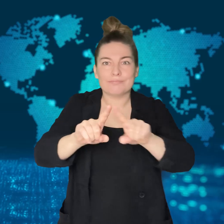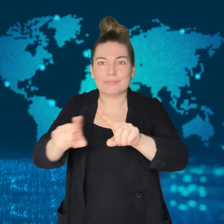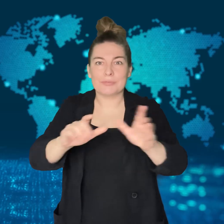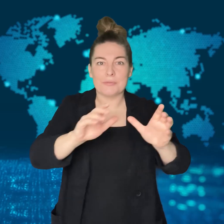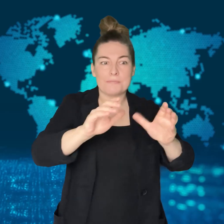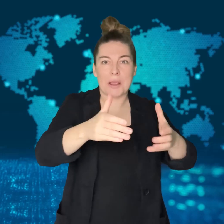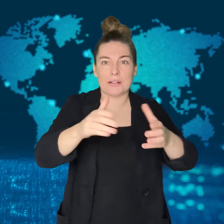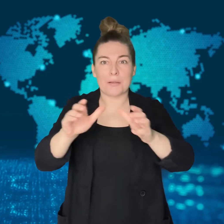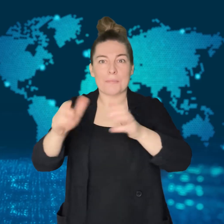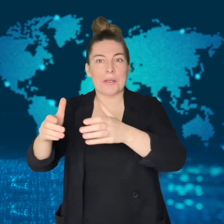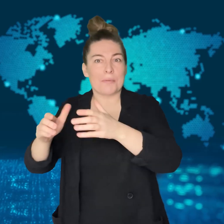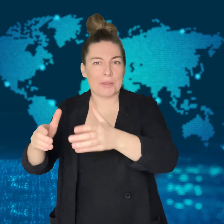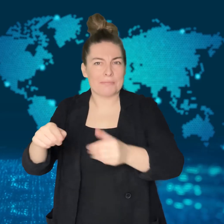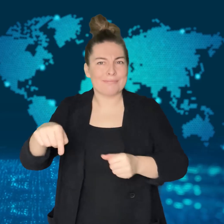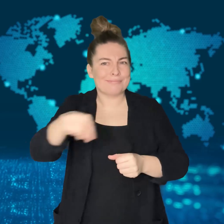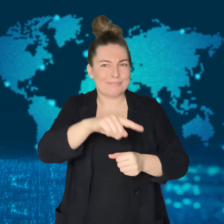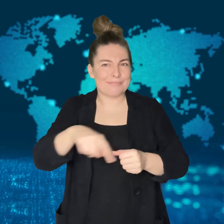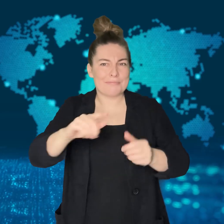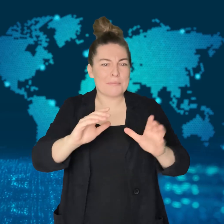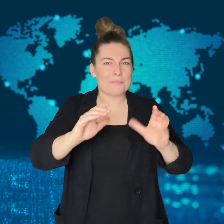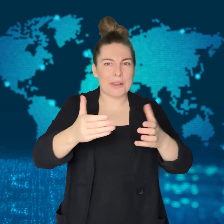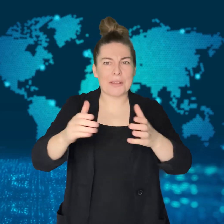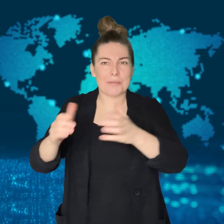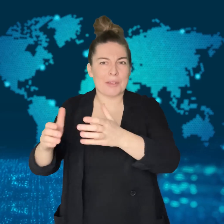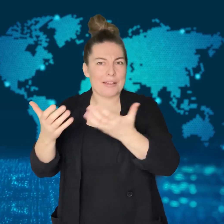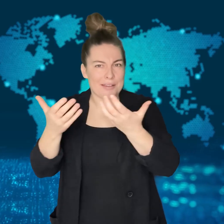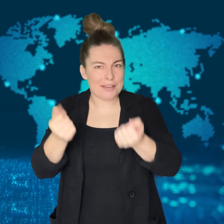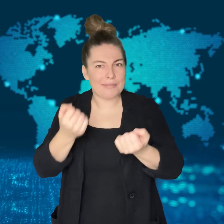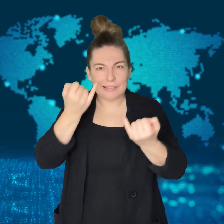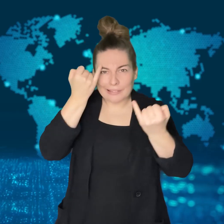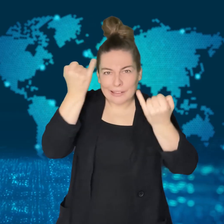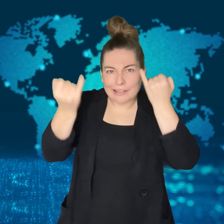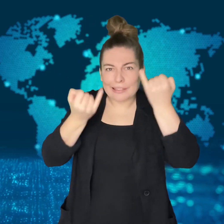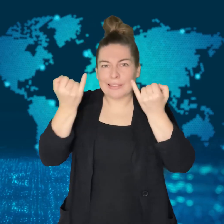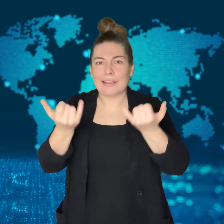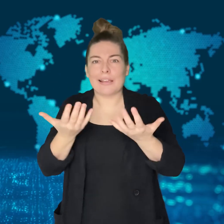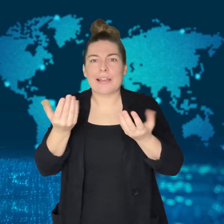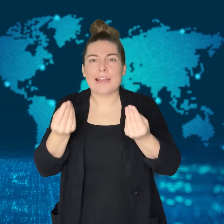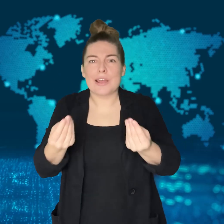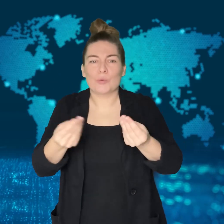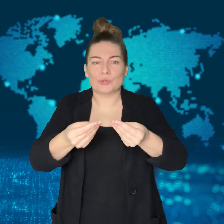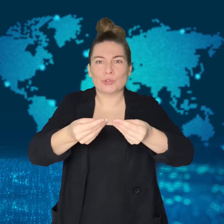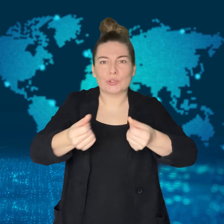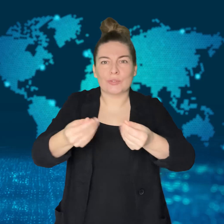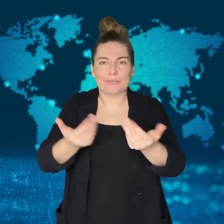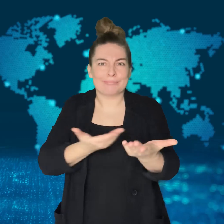the country's struggling economy.